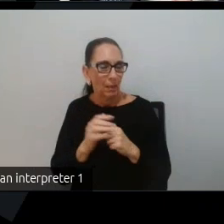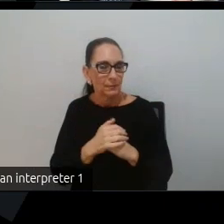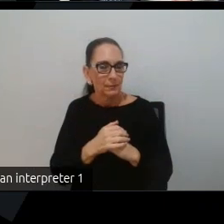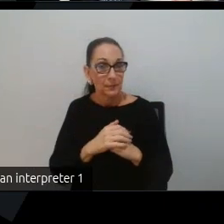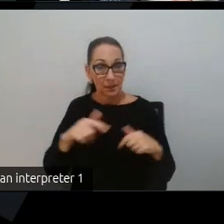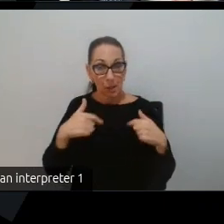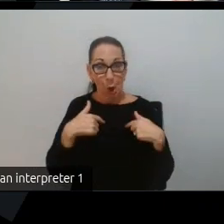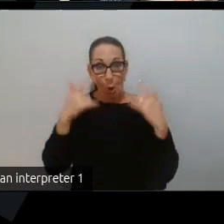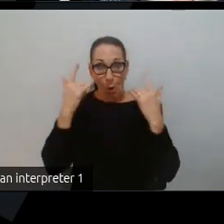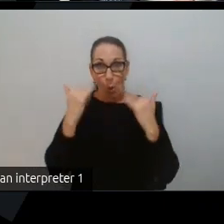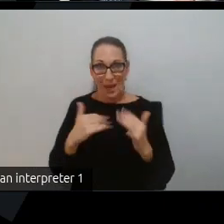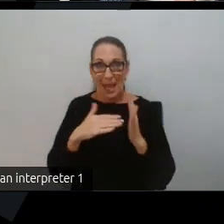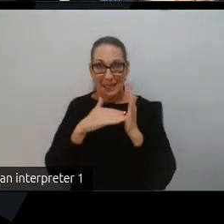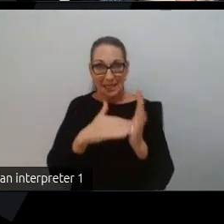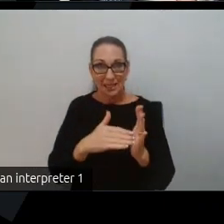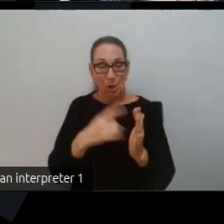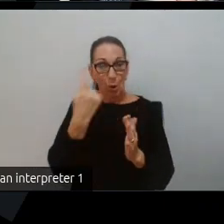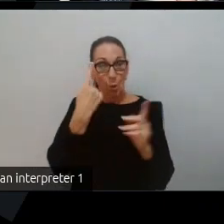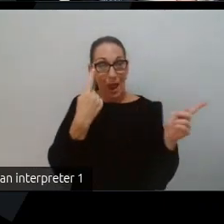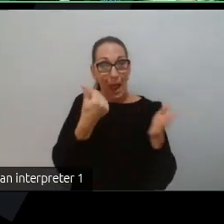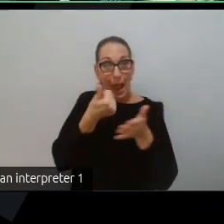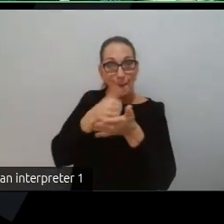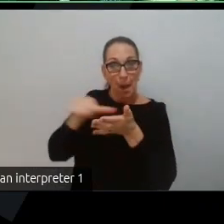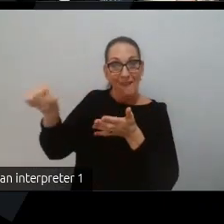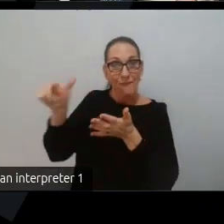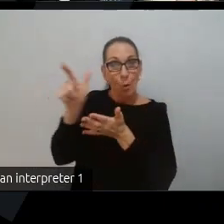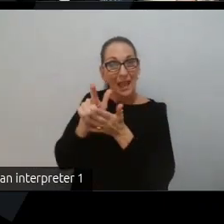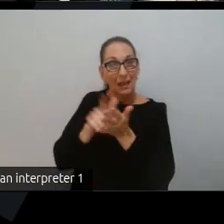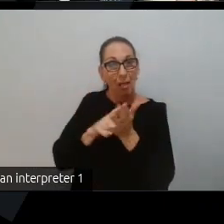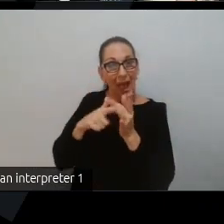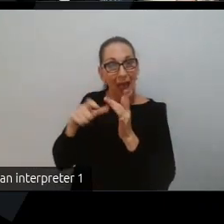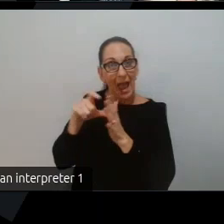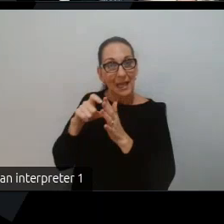the person who applies to legal aid will have a solicitor funded by legal aid provided that the